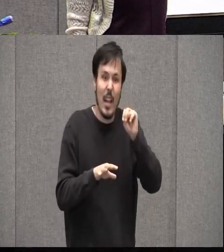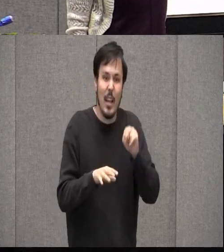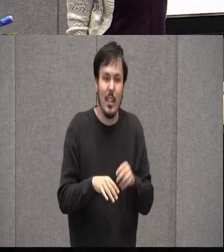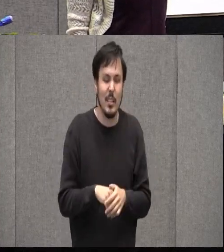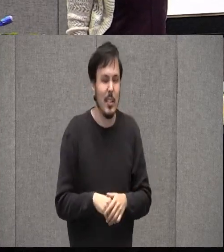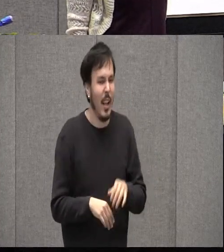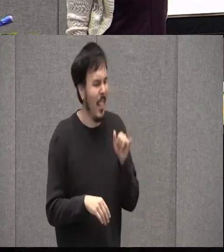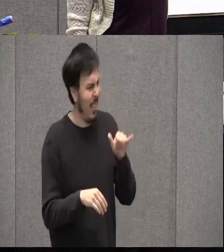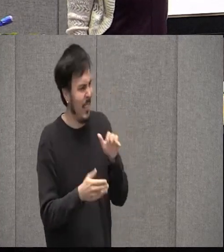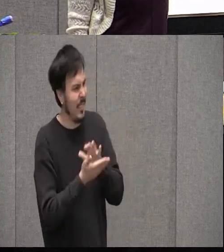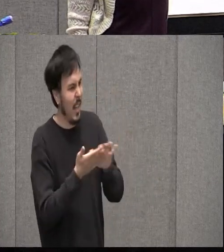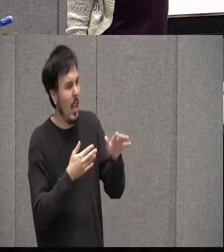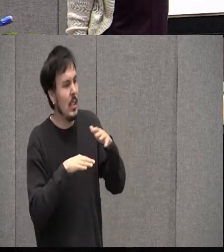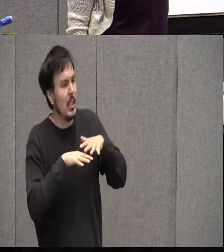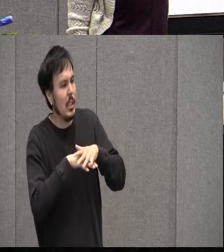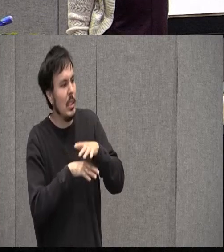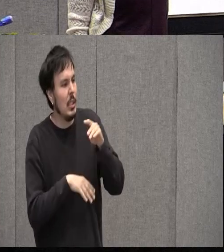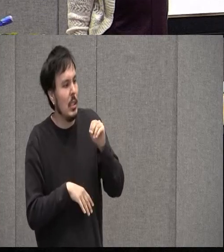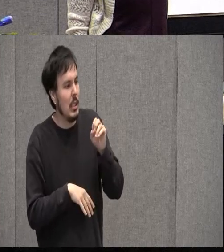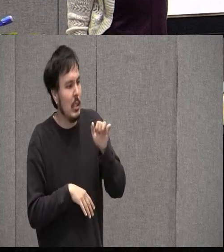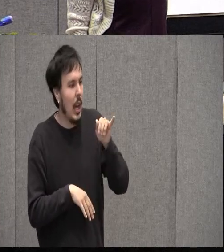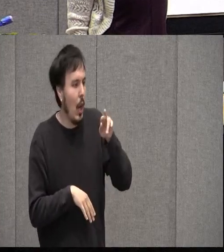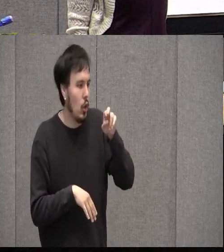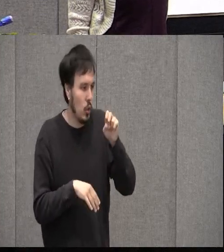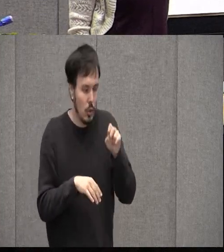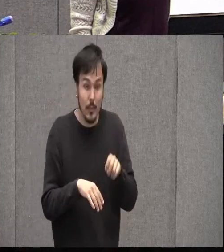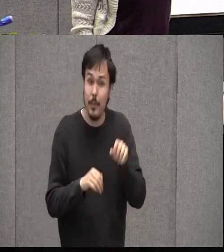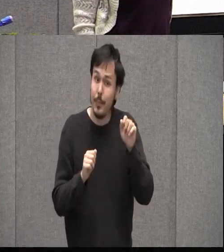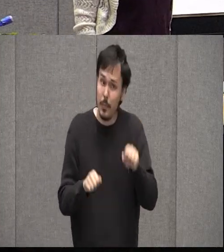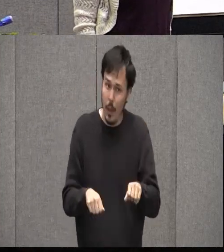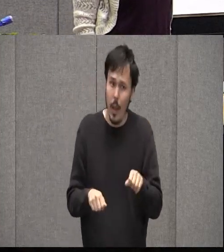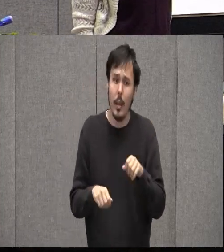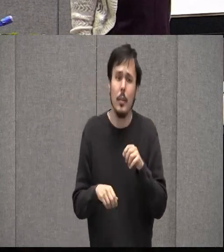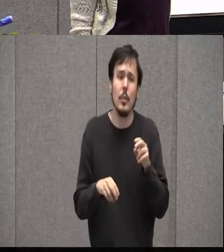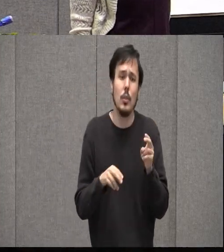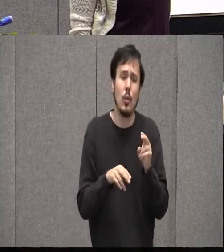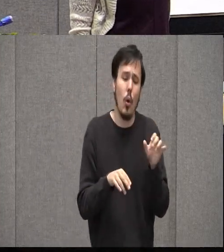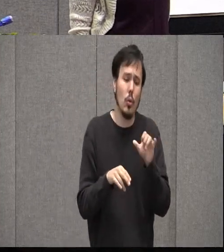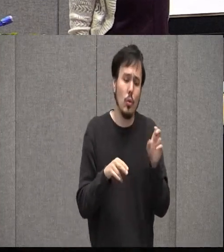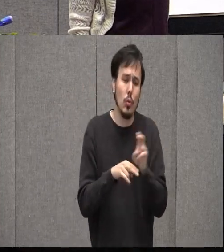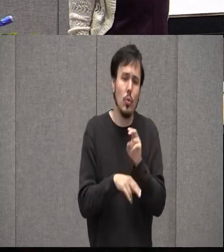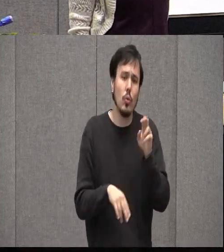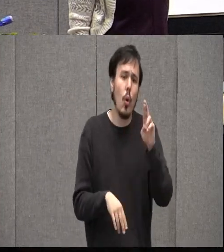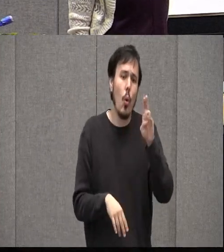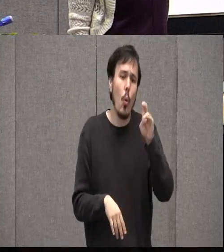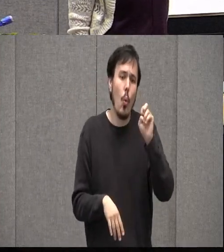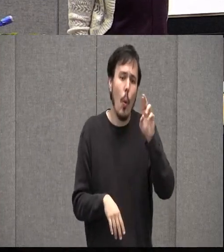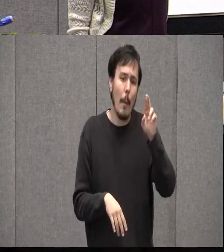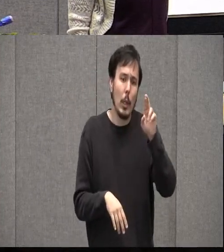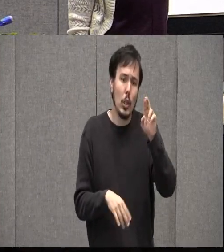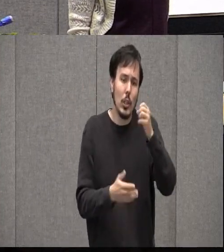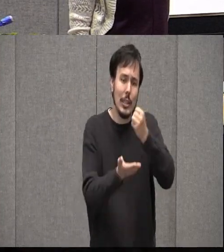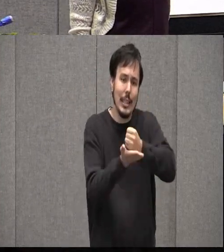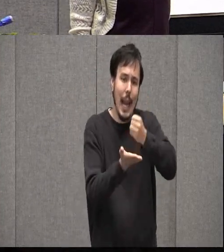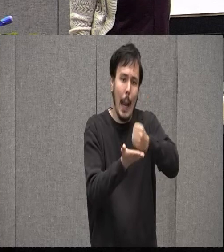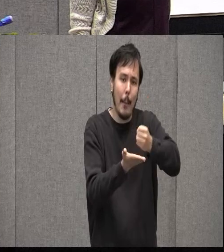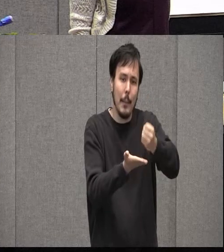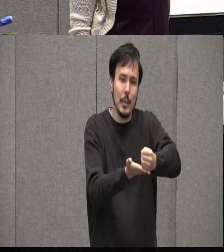You can also use, if you have rubber stamps at home, you can use those to make an impression and you would do it the same way.